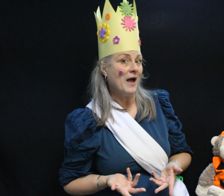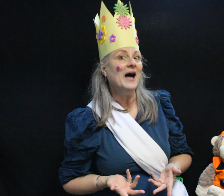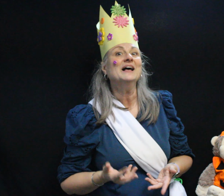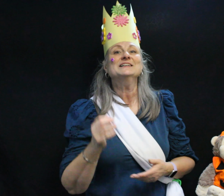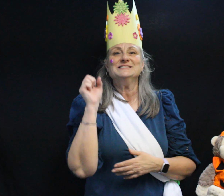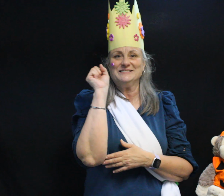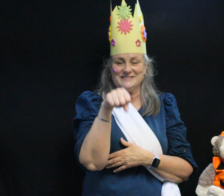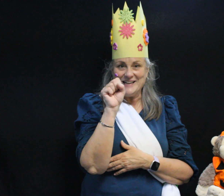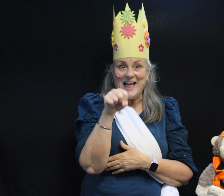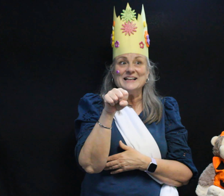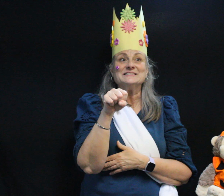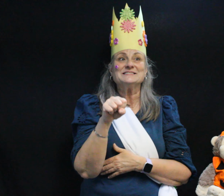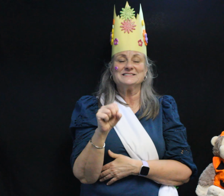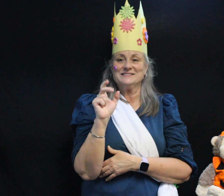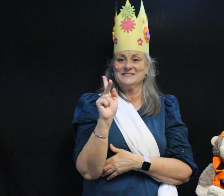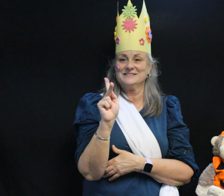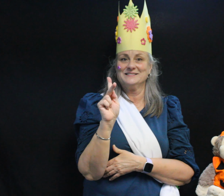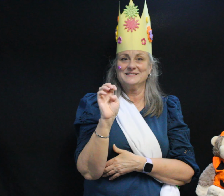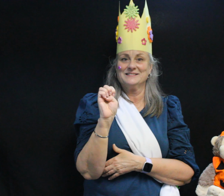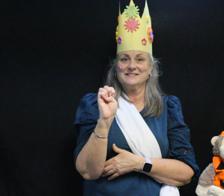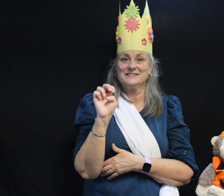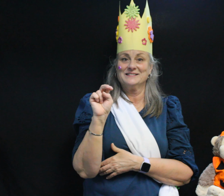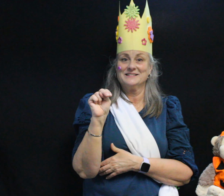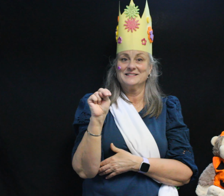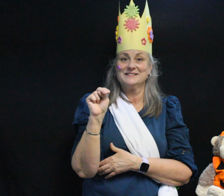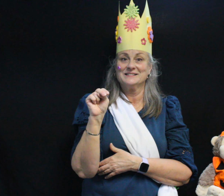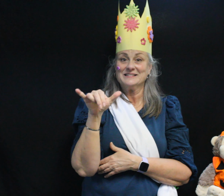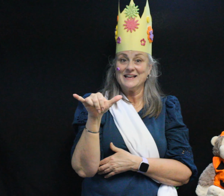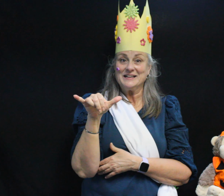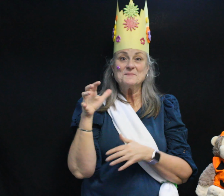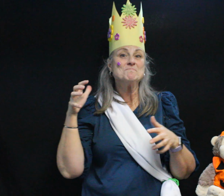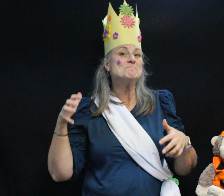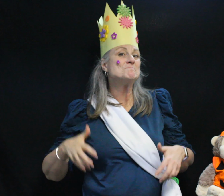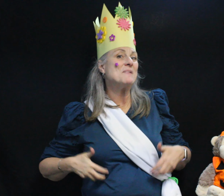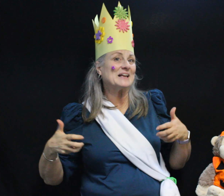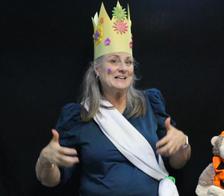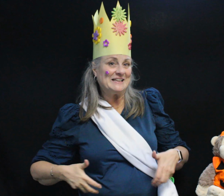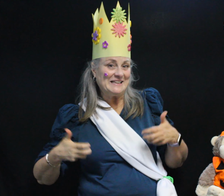Yes it's Kenny the Monkey!